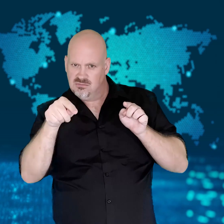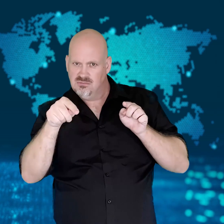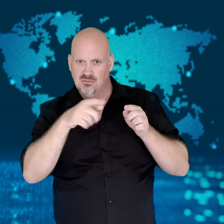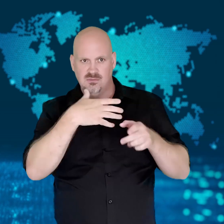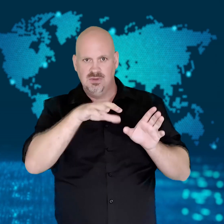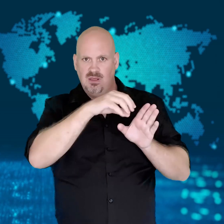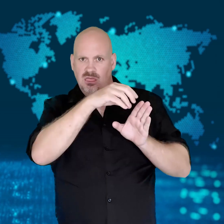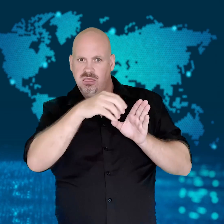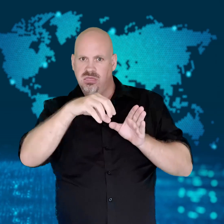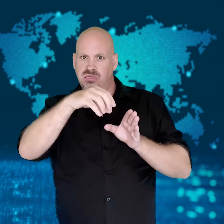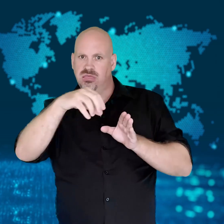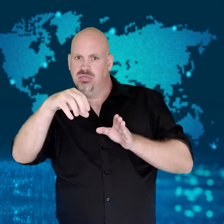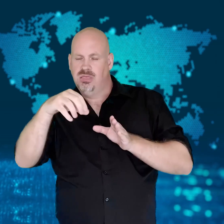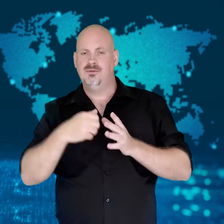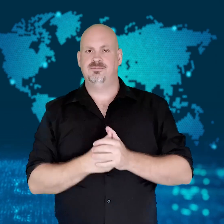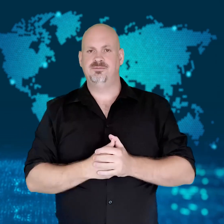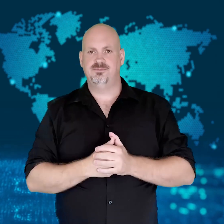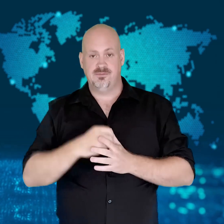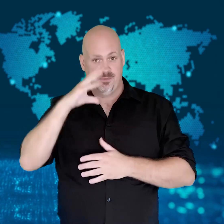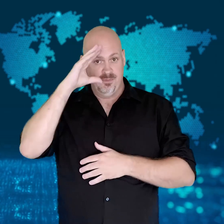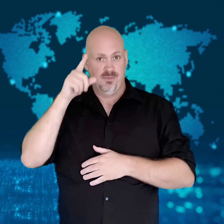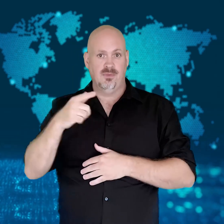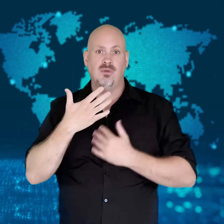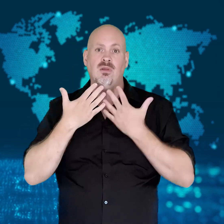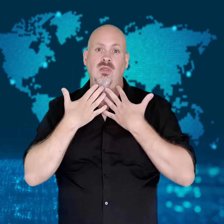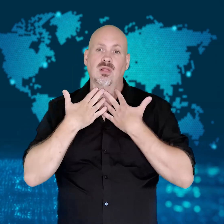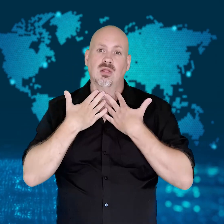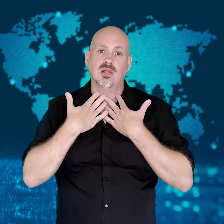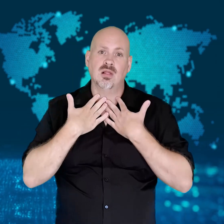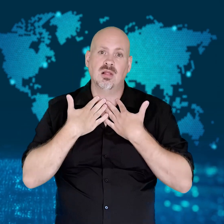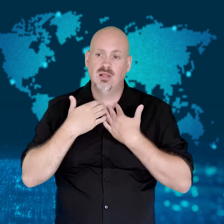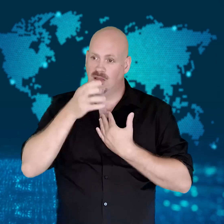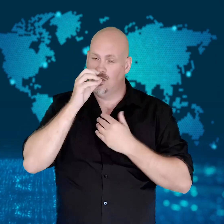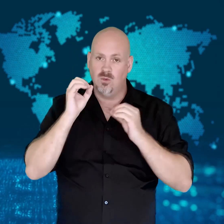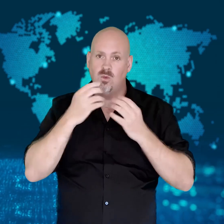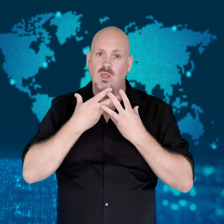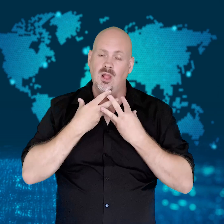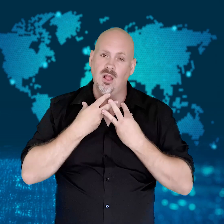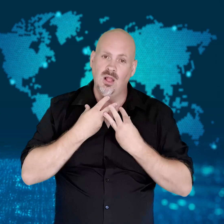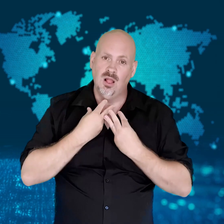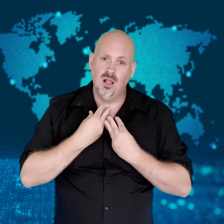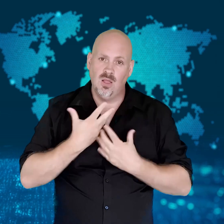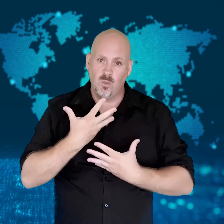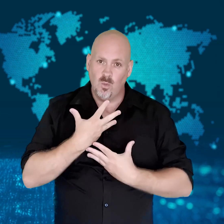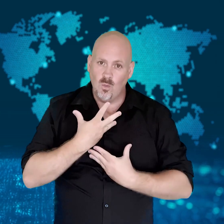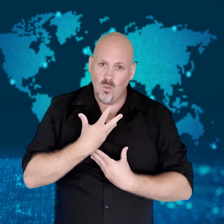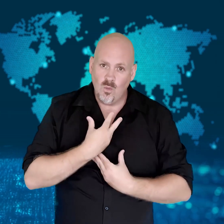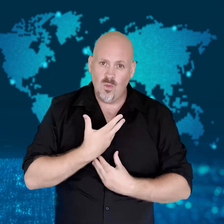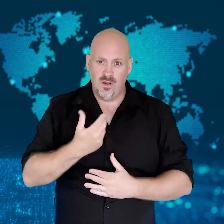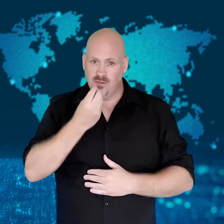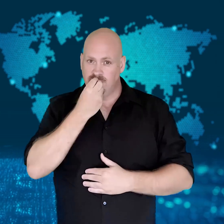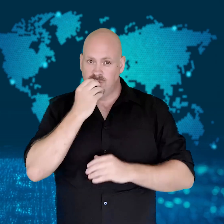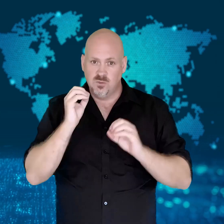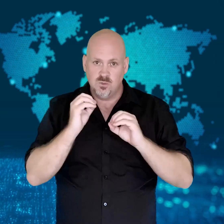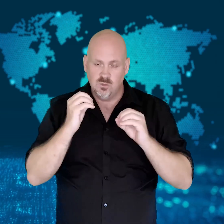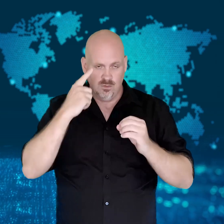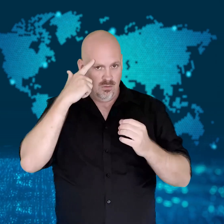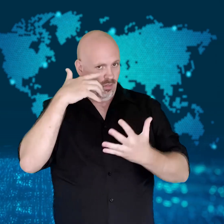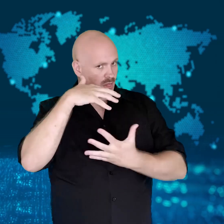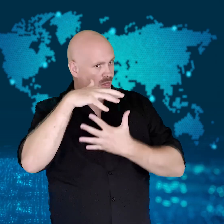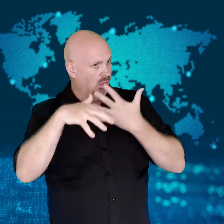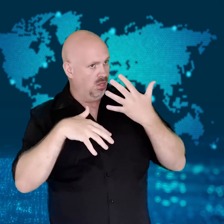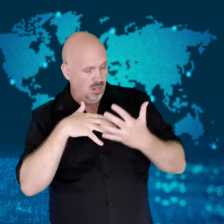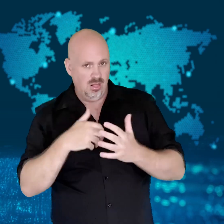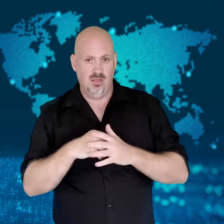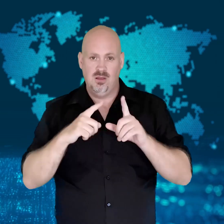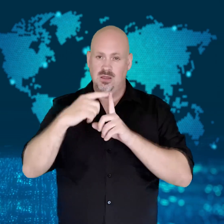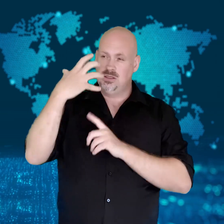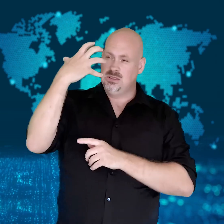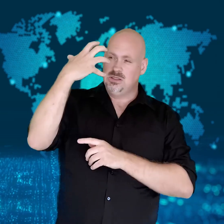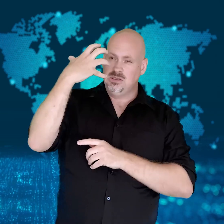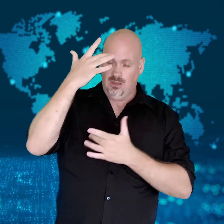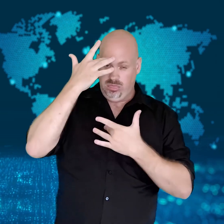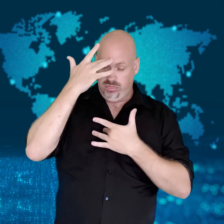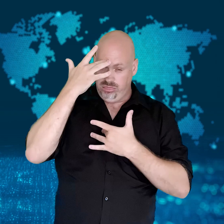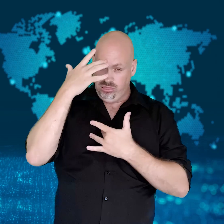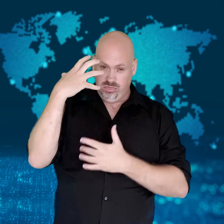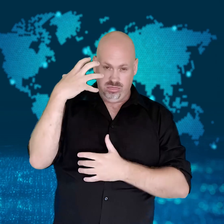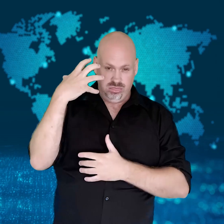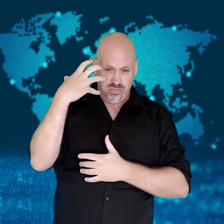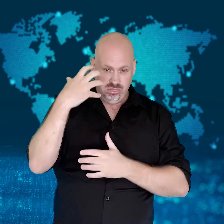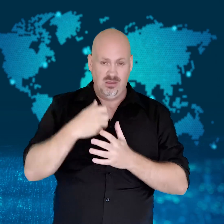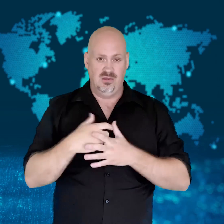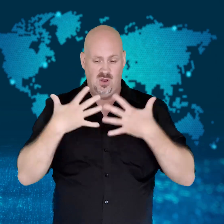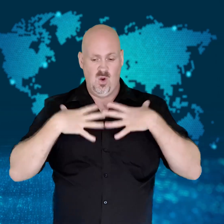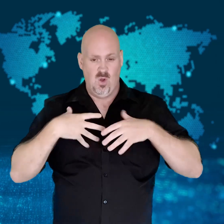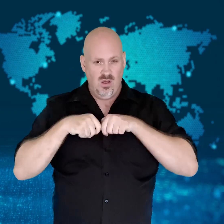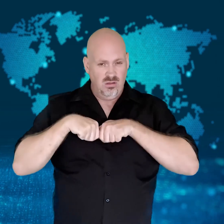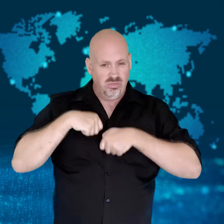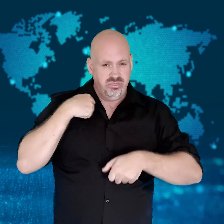He was dehydrated and hungry as well as confused.